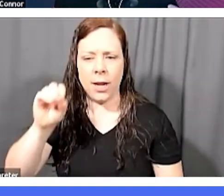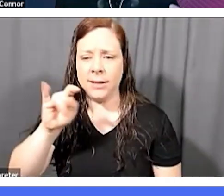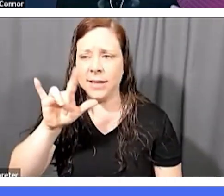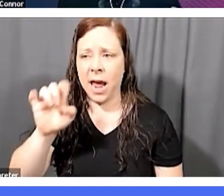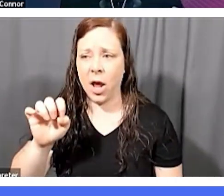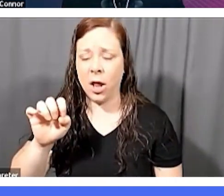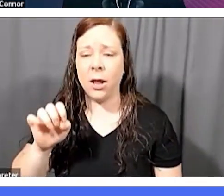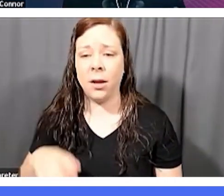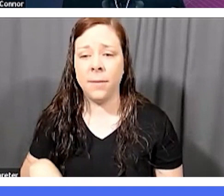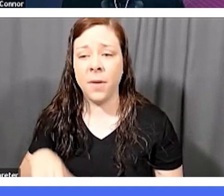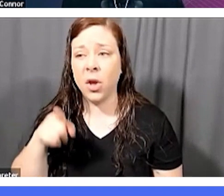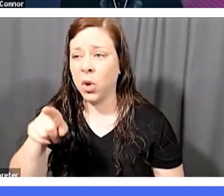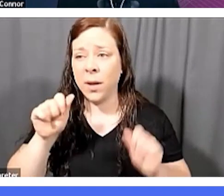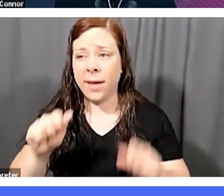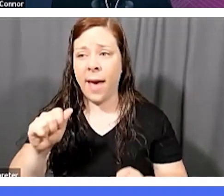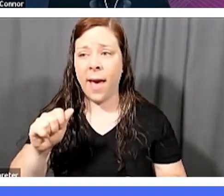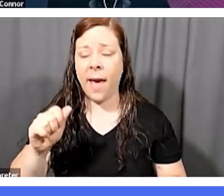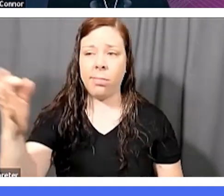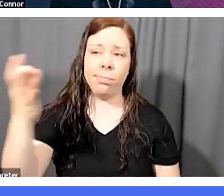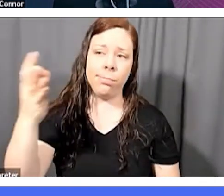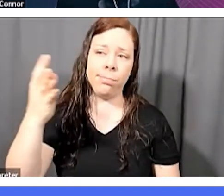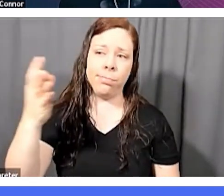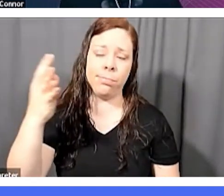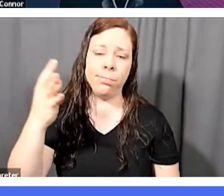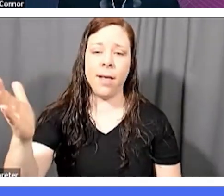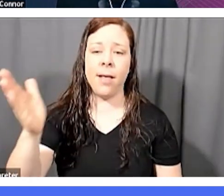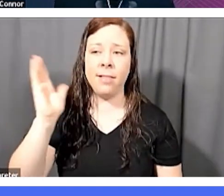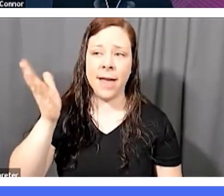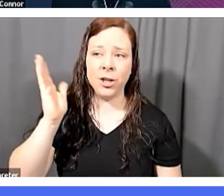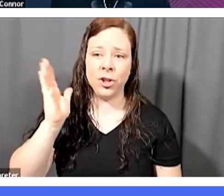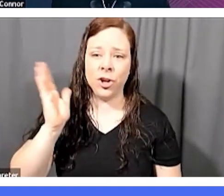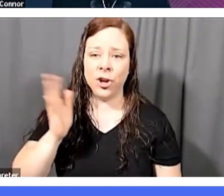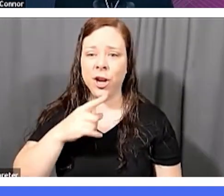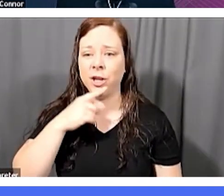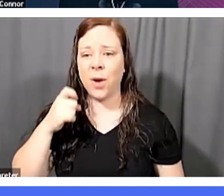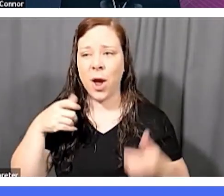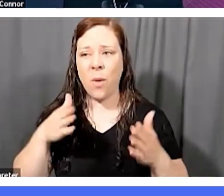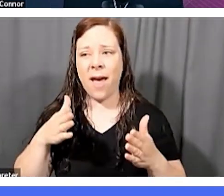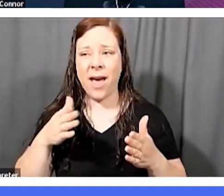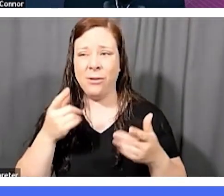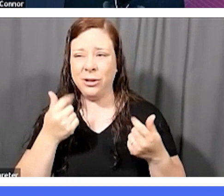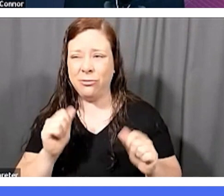in a very dry way and I will try to my best to enjoy it. But I also know as I'm listening to that lecture,